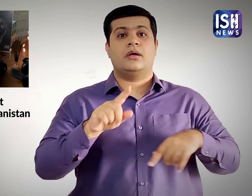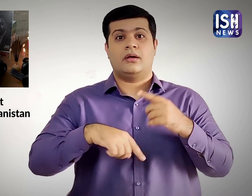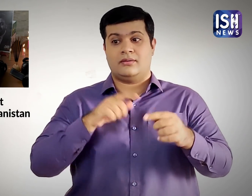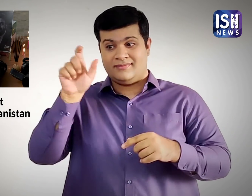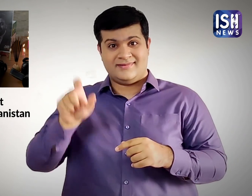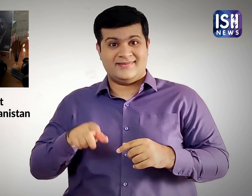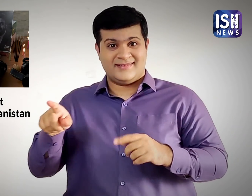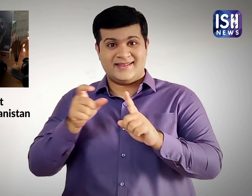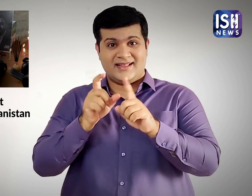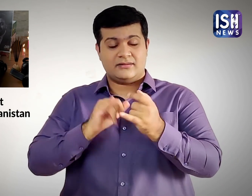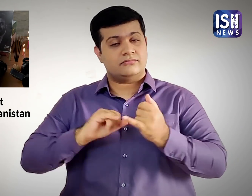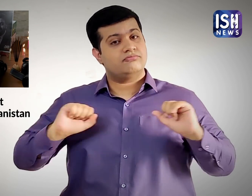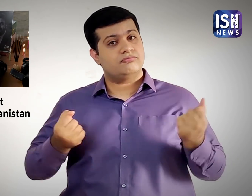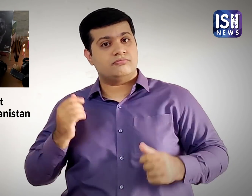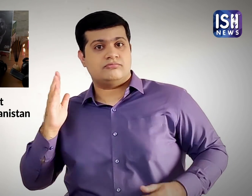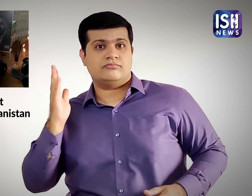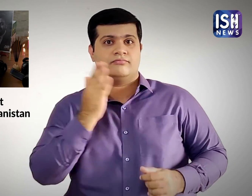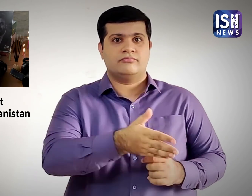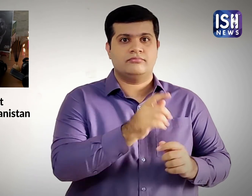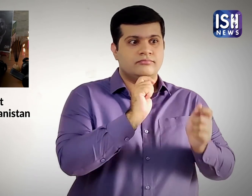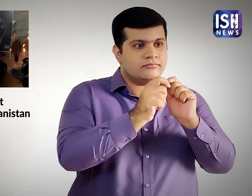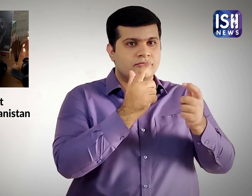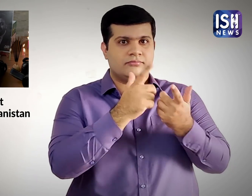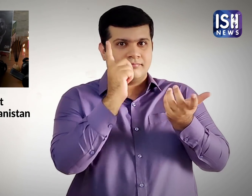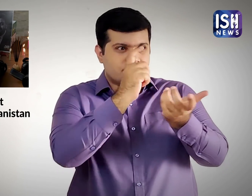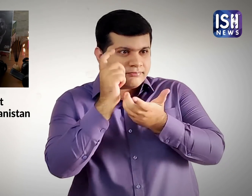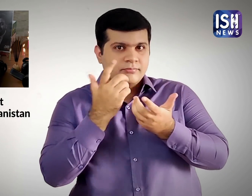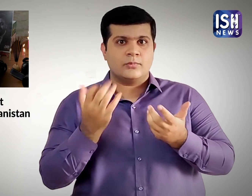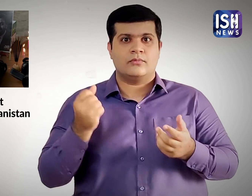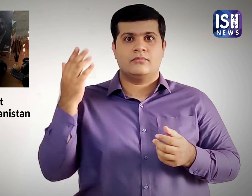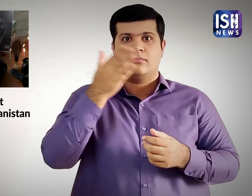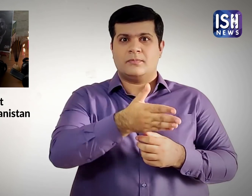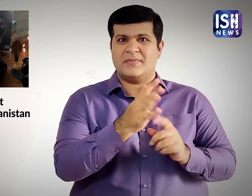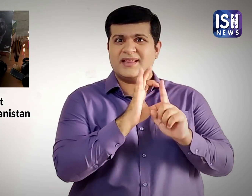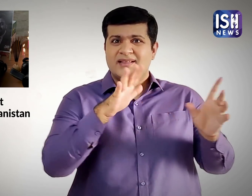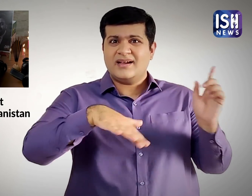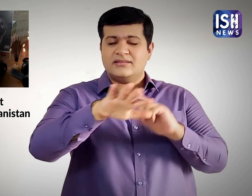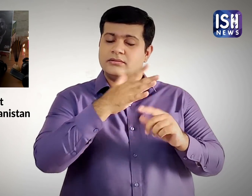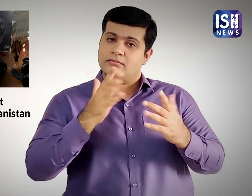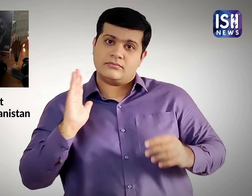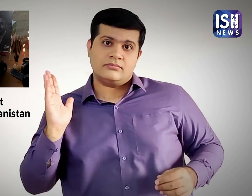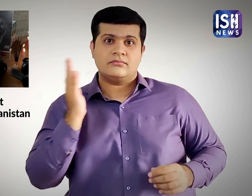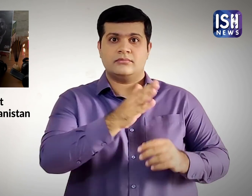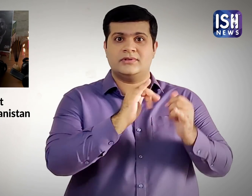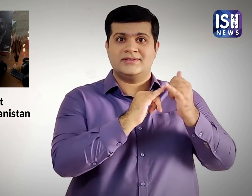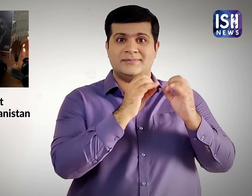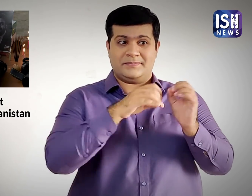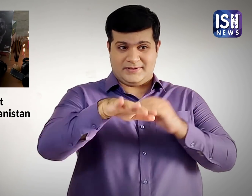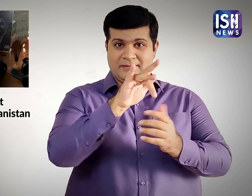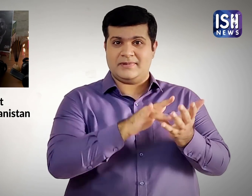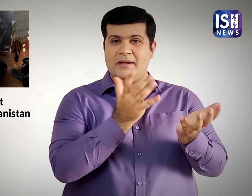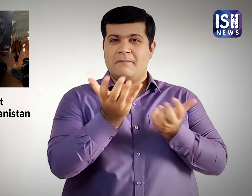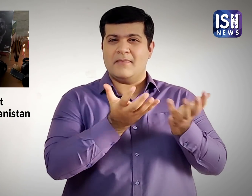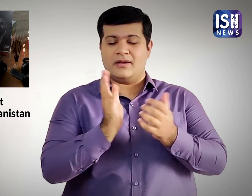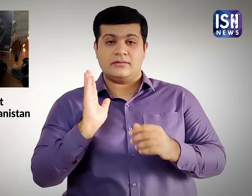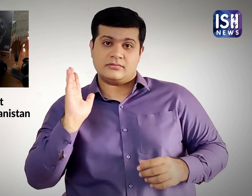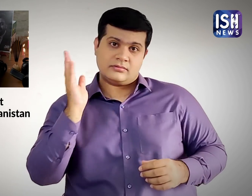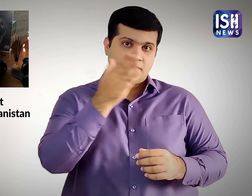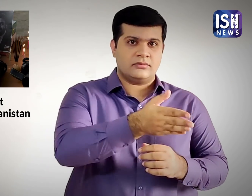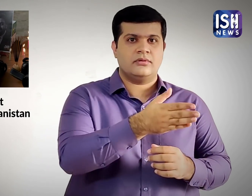Even though Spin Boldak was highly unsafe, Siddiqui went there to take interviews & images.